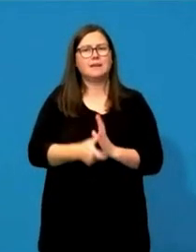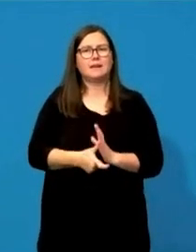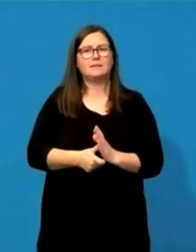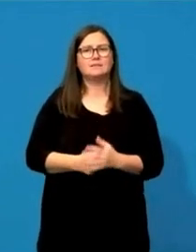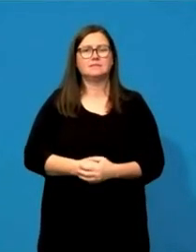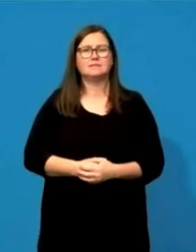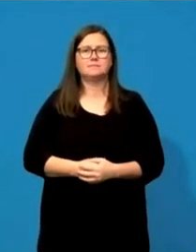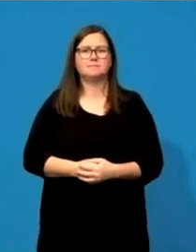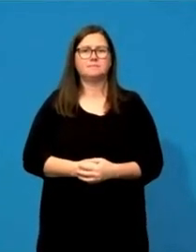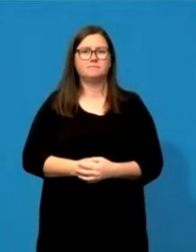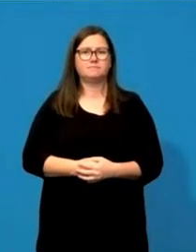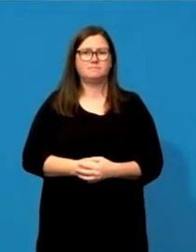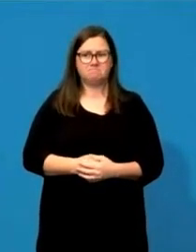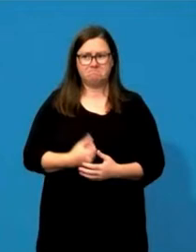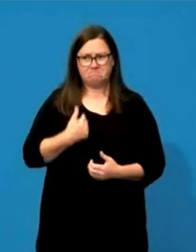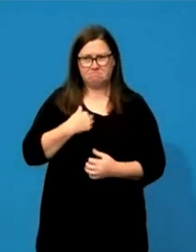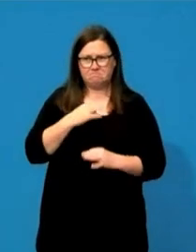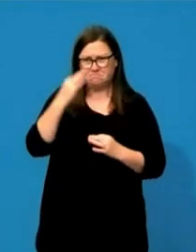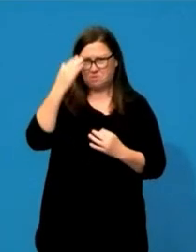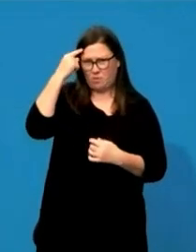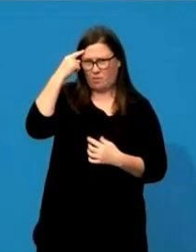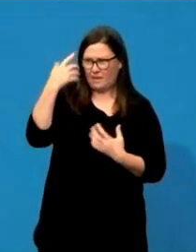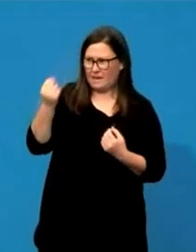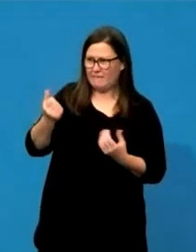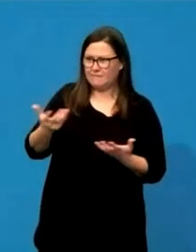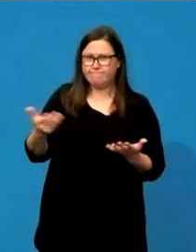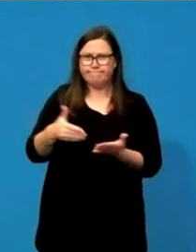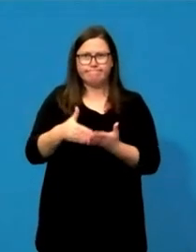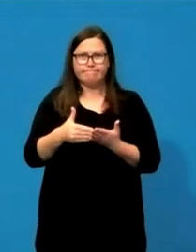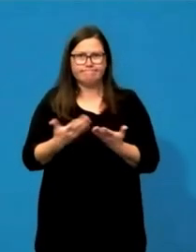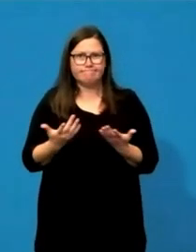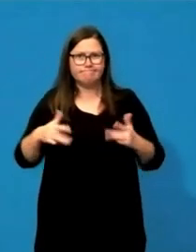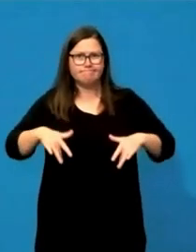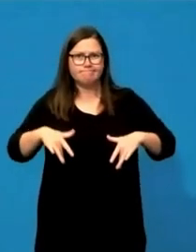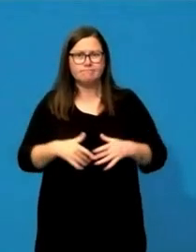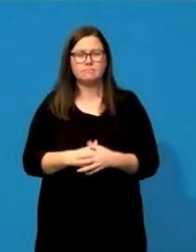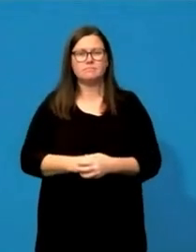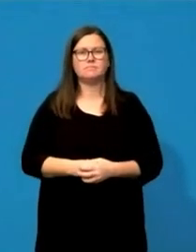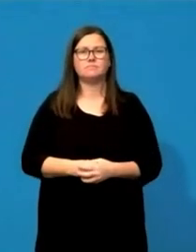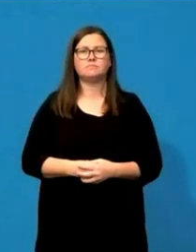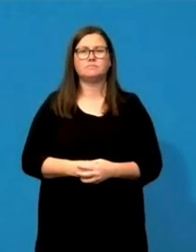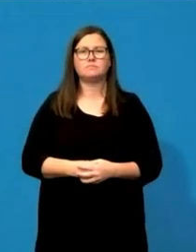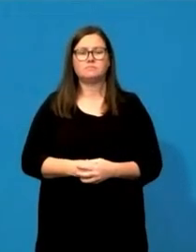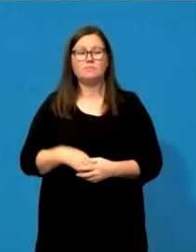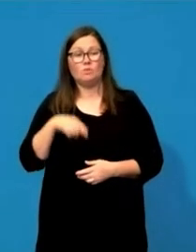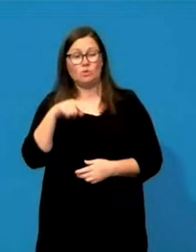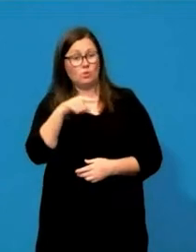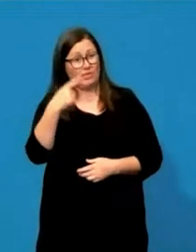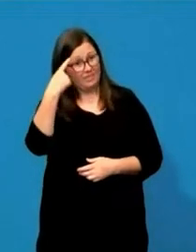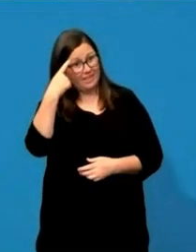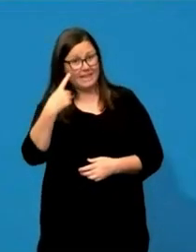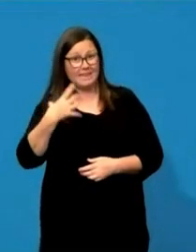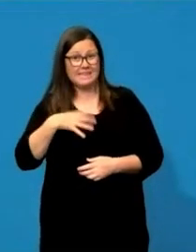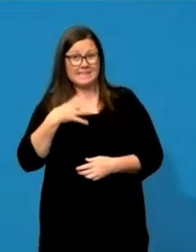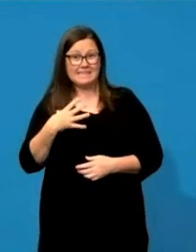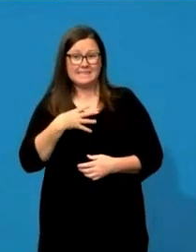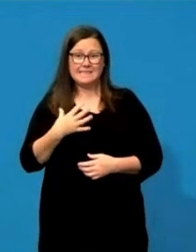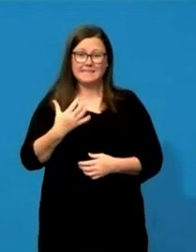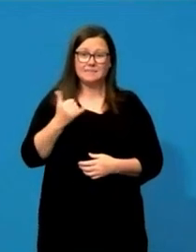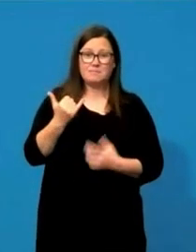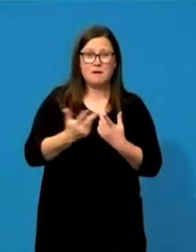Do - do you think we need to get another bus or another car support to